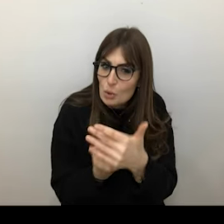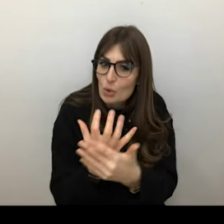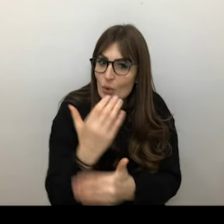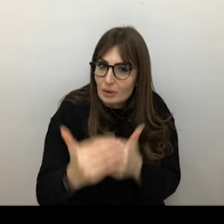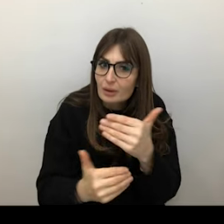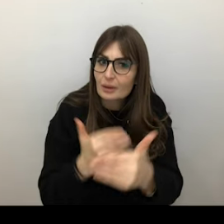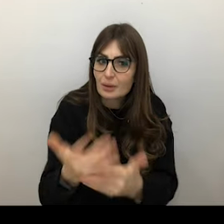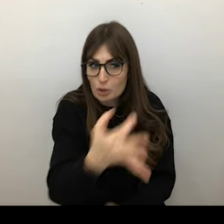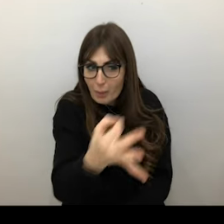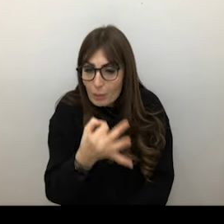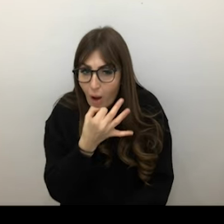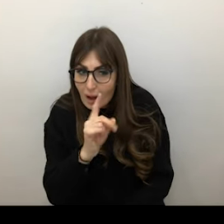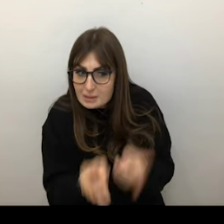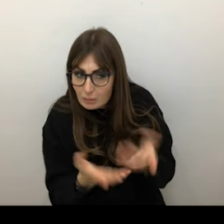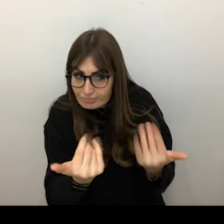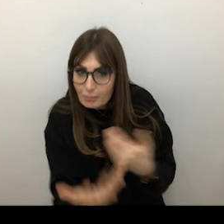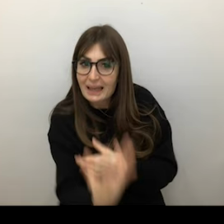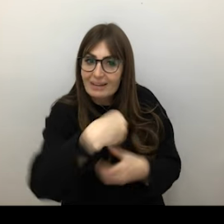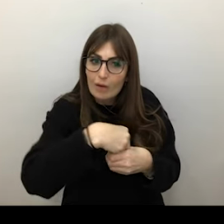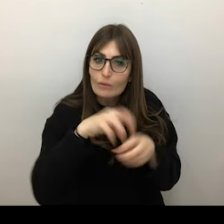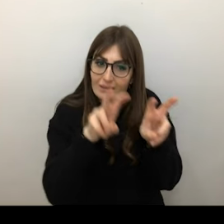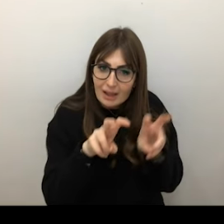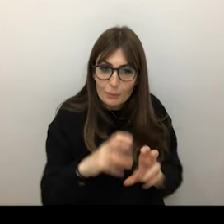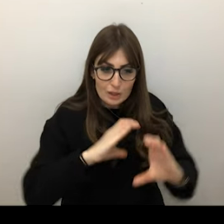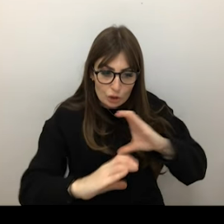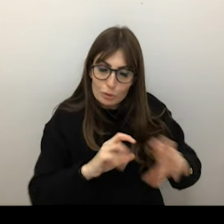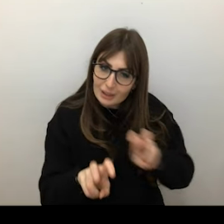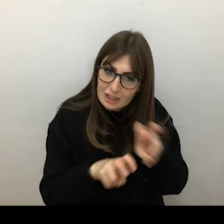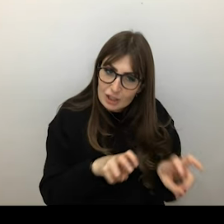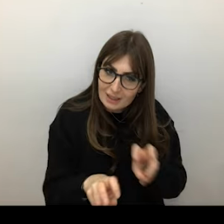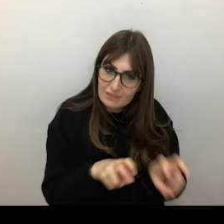So we may ask recipients to participate in evaluation and communication activities.